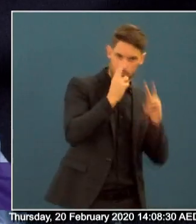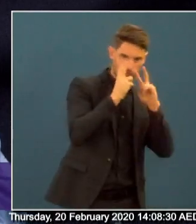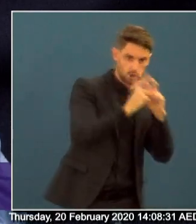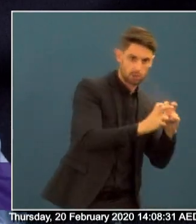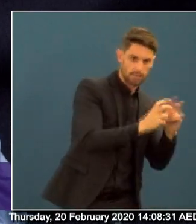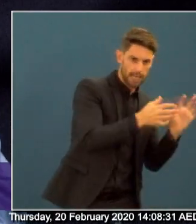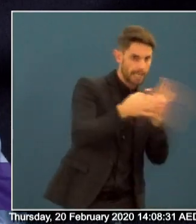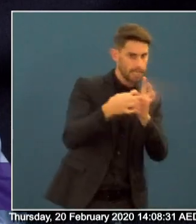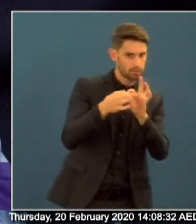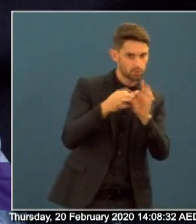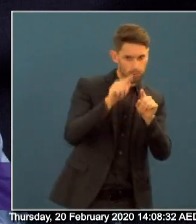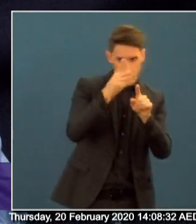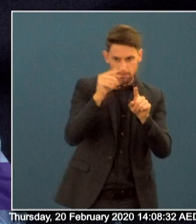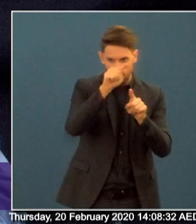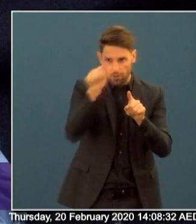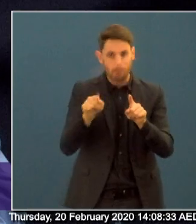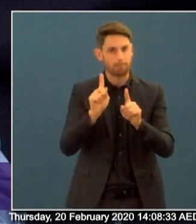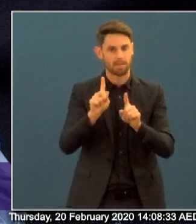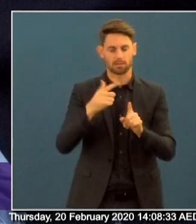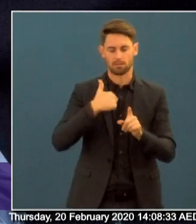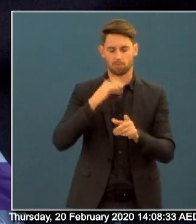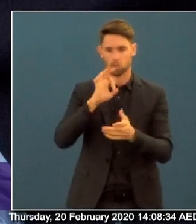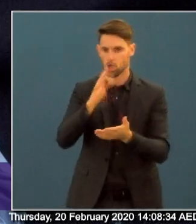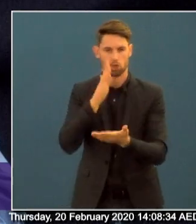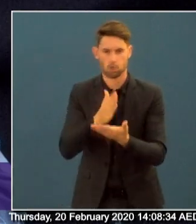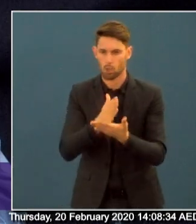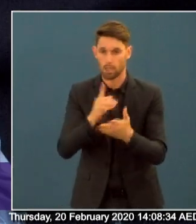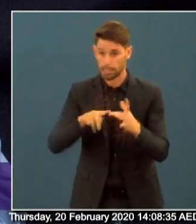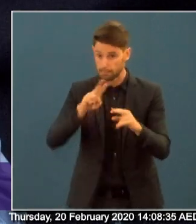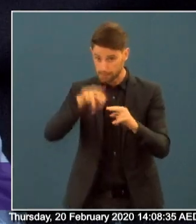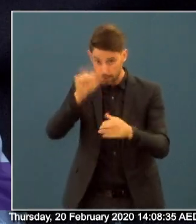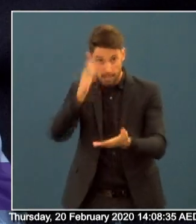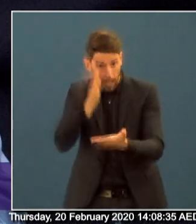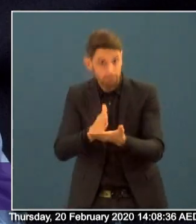unclear in my head because I haven't received direct communication to say that anyone's taken responsibility.